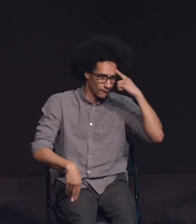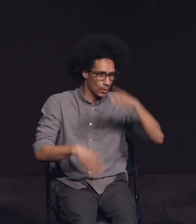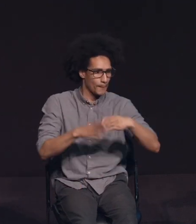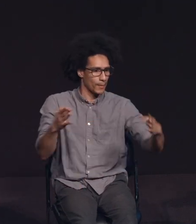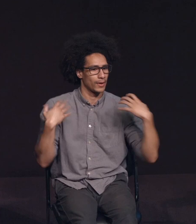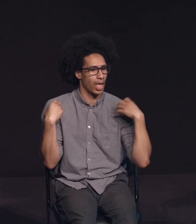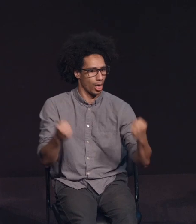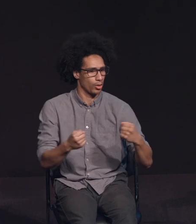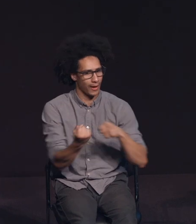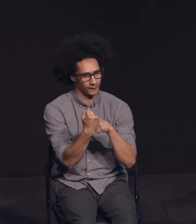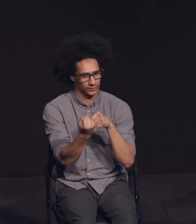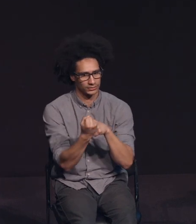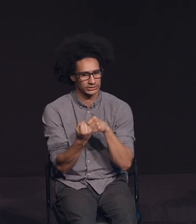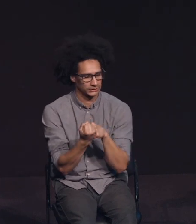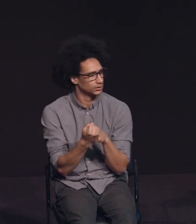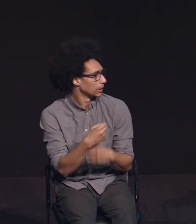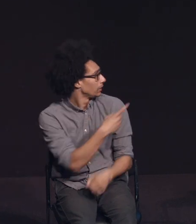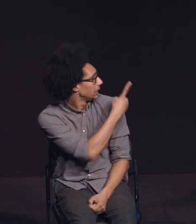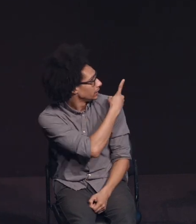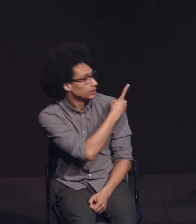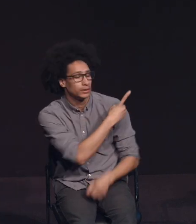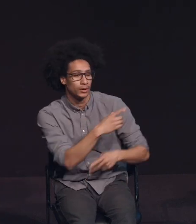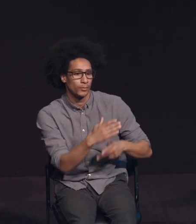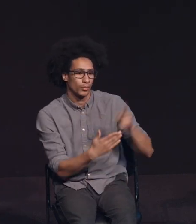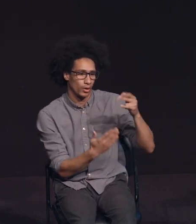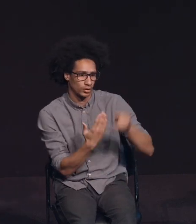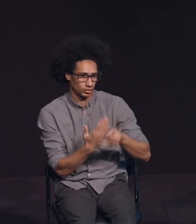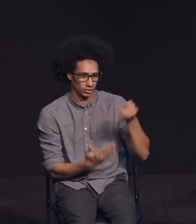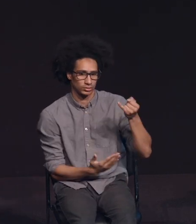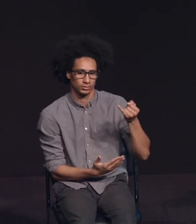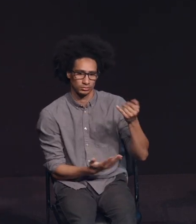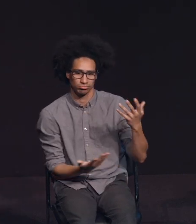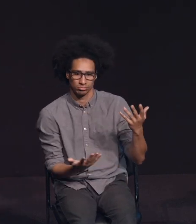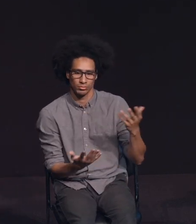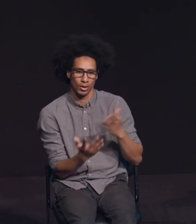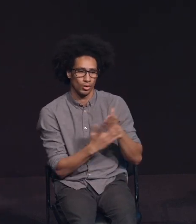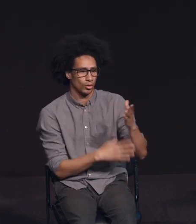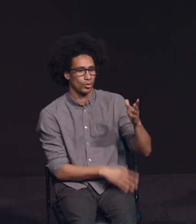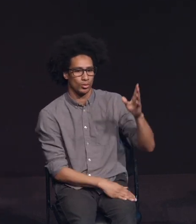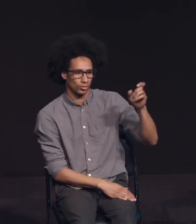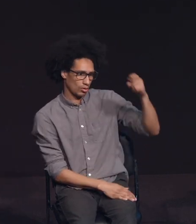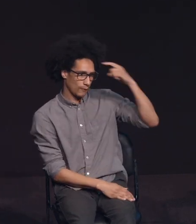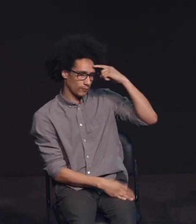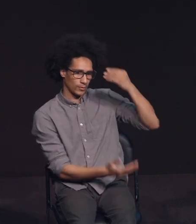This is a project through--it's grant-funded and supported by